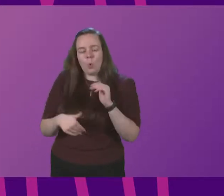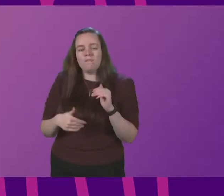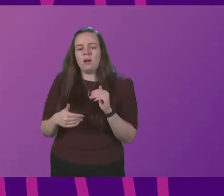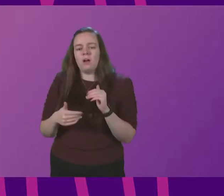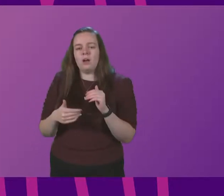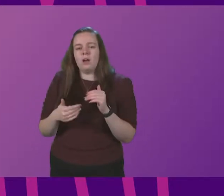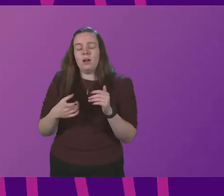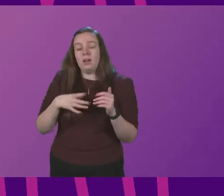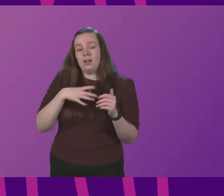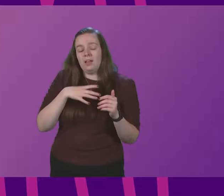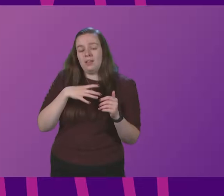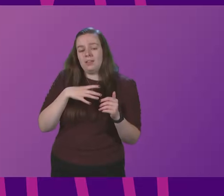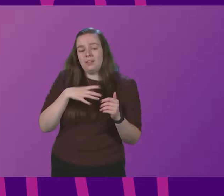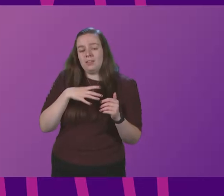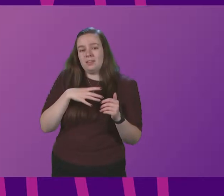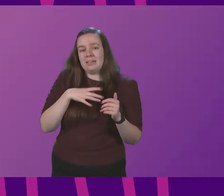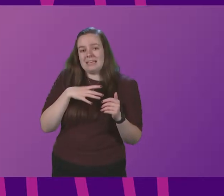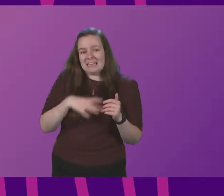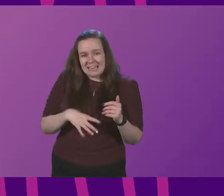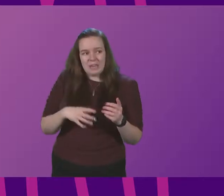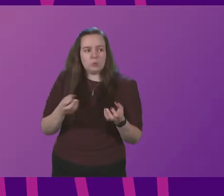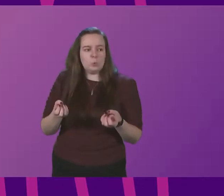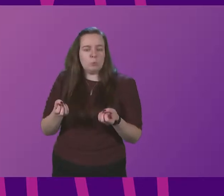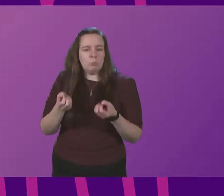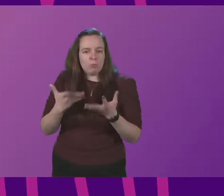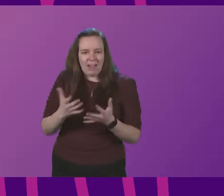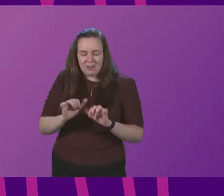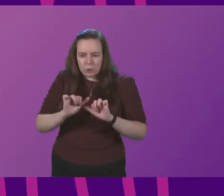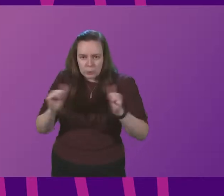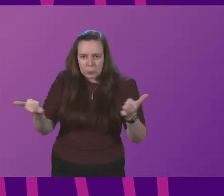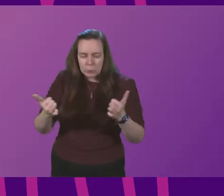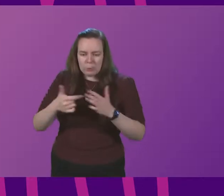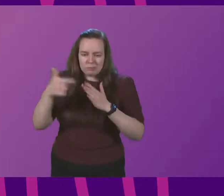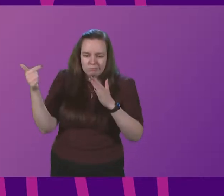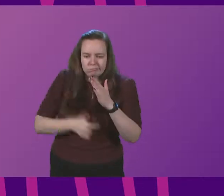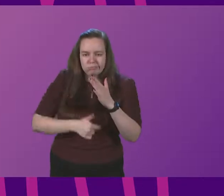the need to provide adequate examination of all the issues that are involved and the